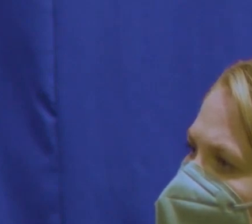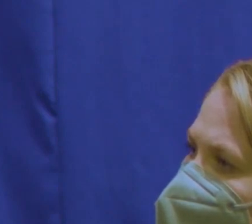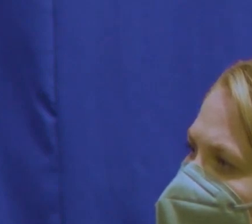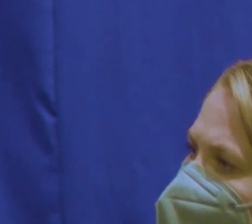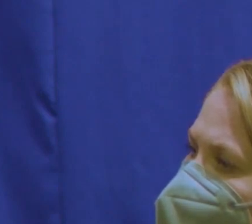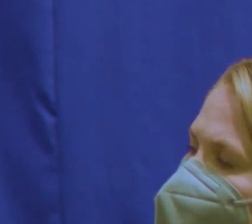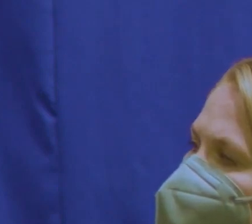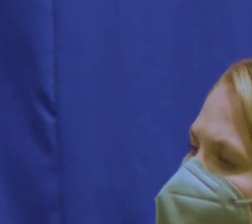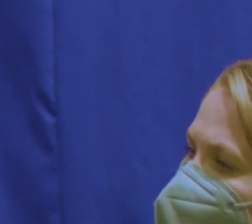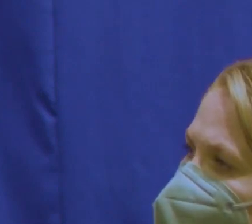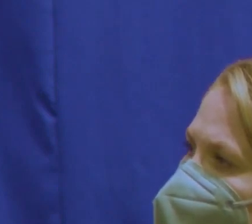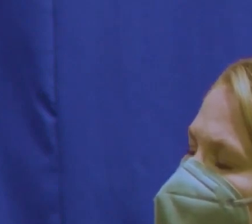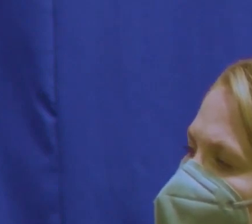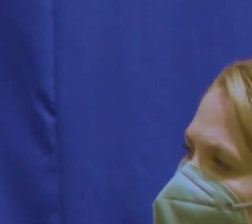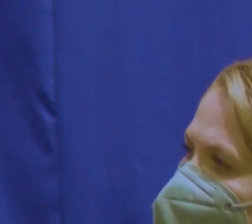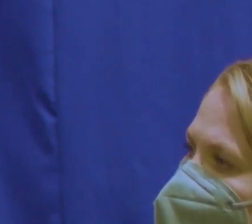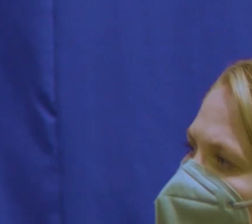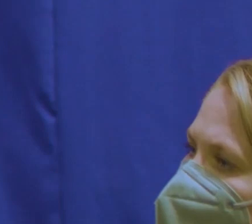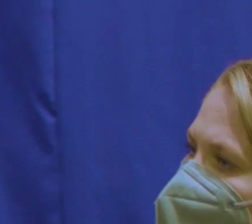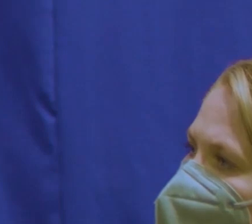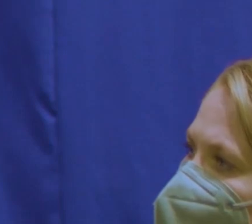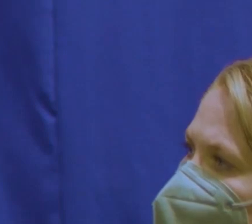if we had more programs